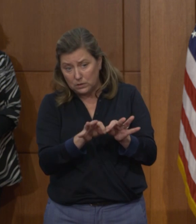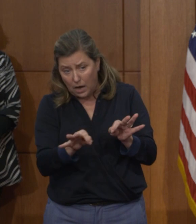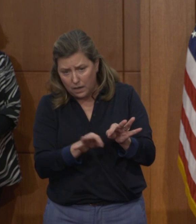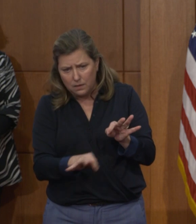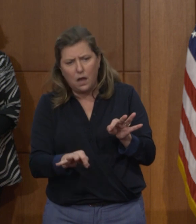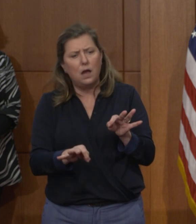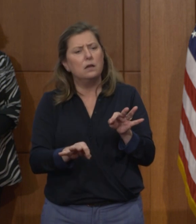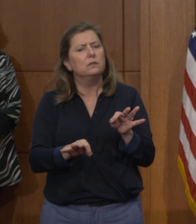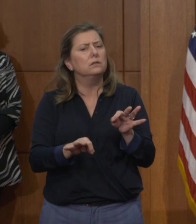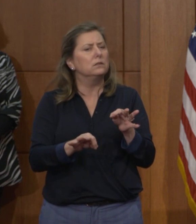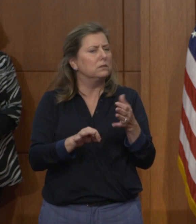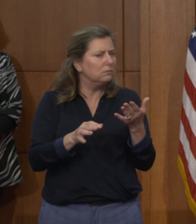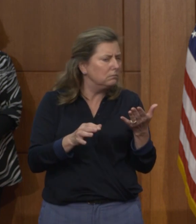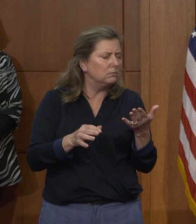to our office and we'll do everything we can to remedy the situation.